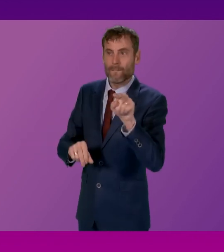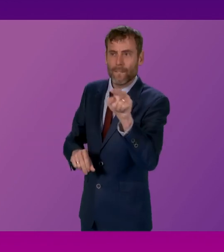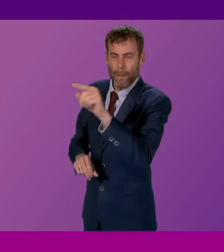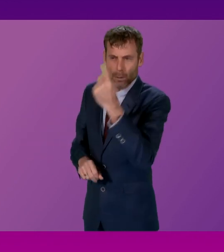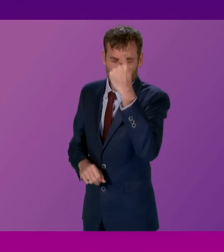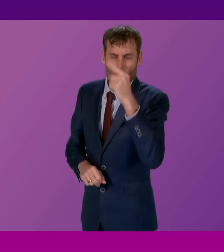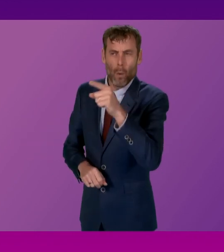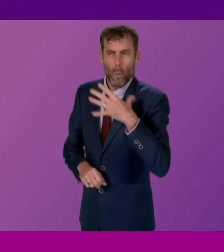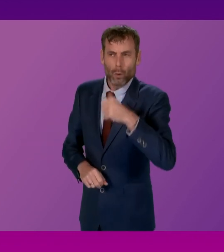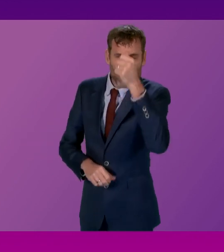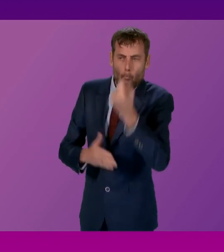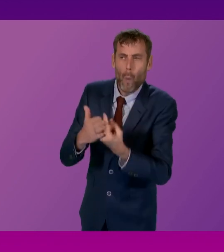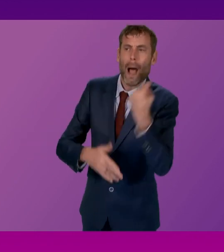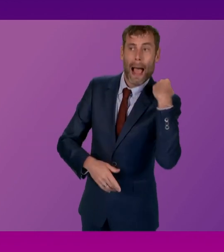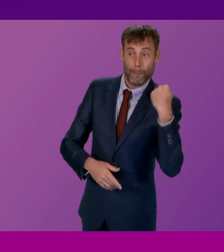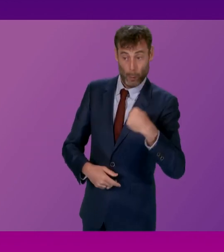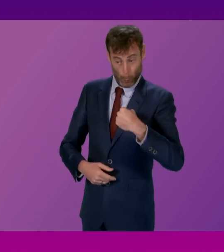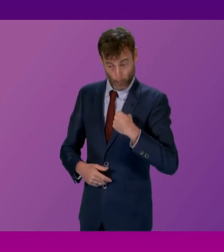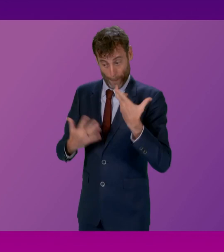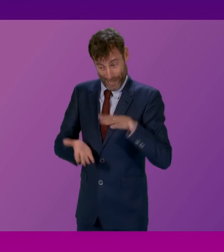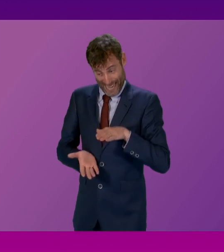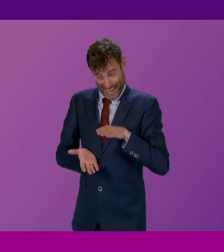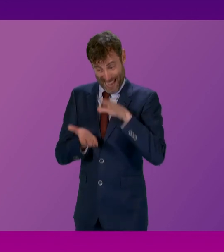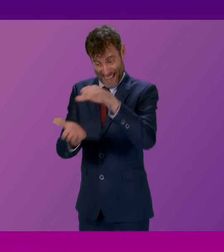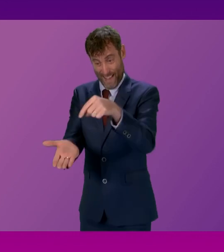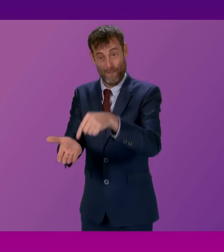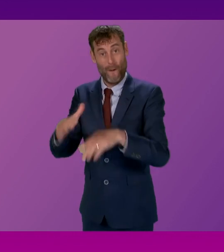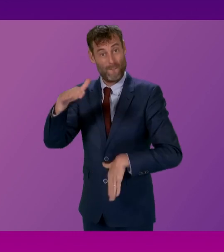that we have retained will absolutely be handed over—and handed over in full.